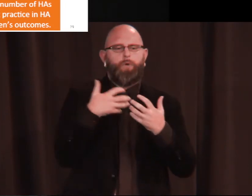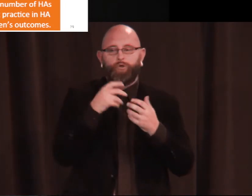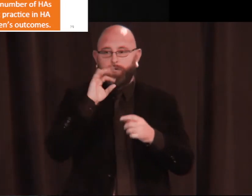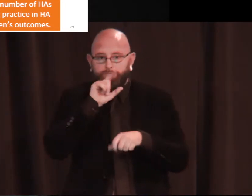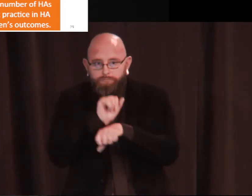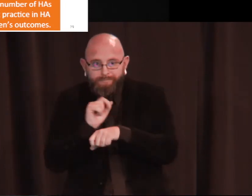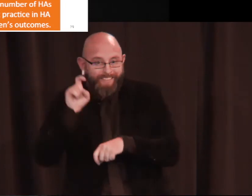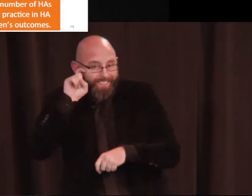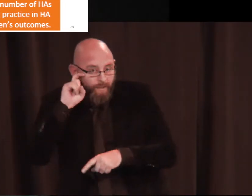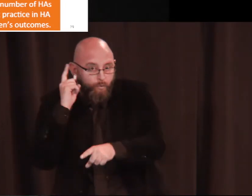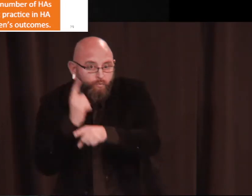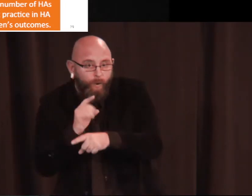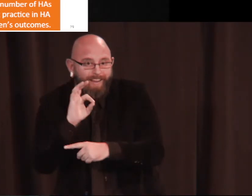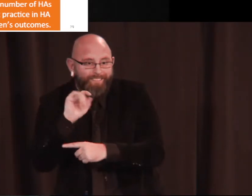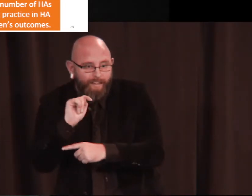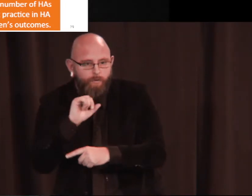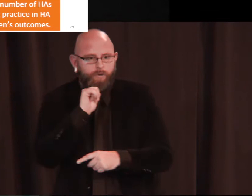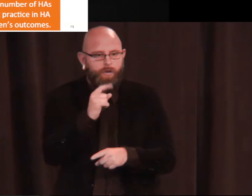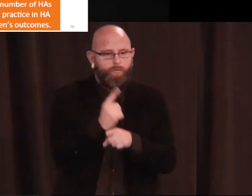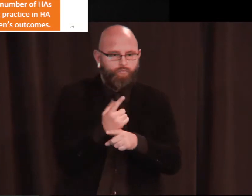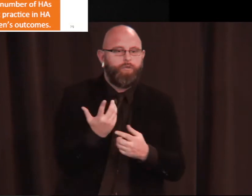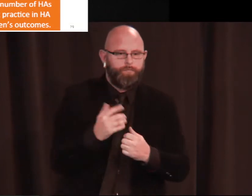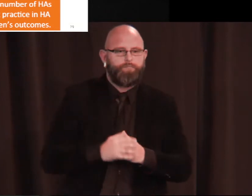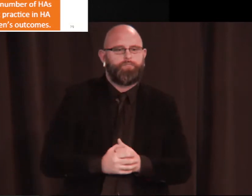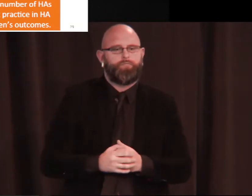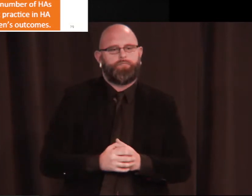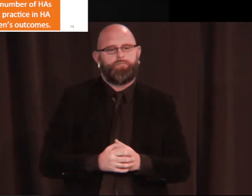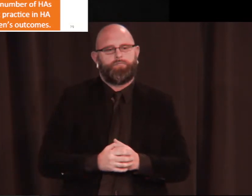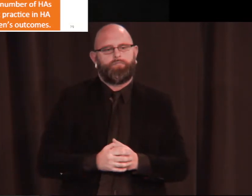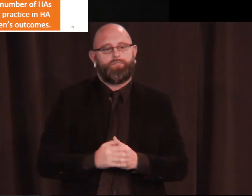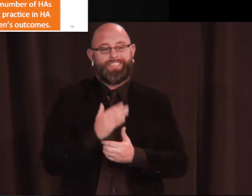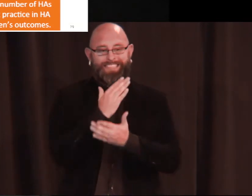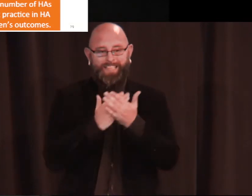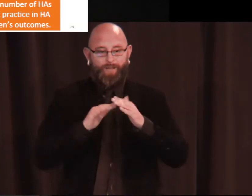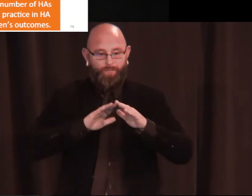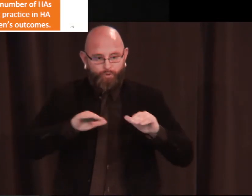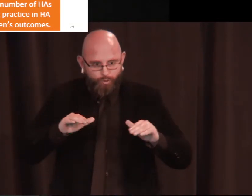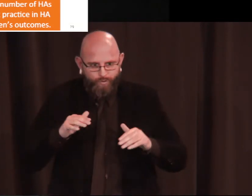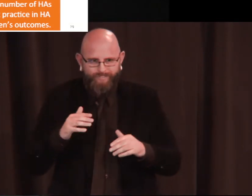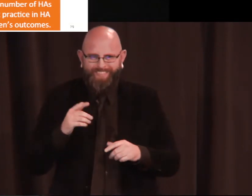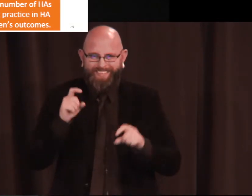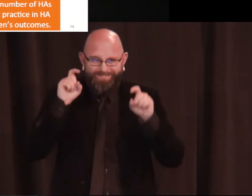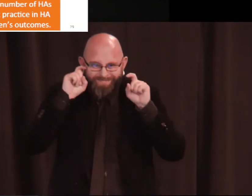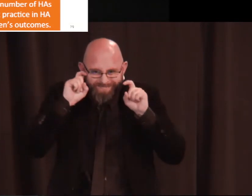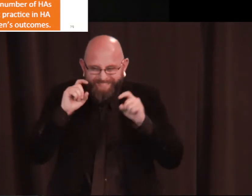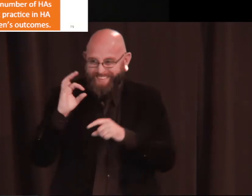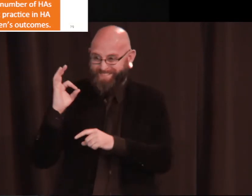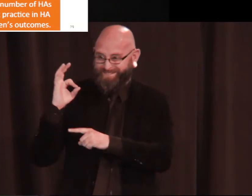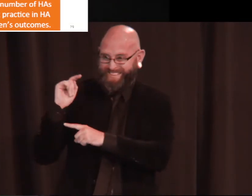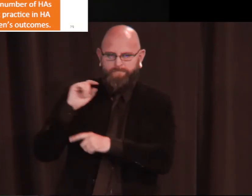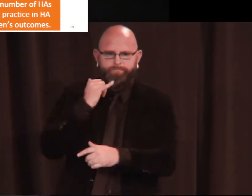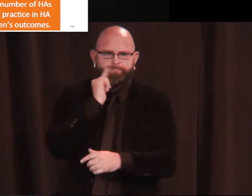And what we found were that some kids had -- were substantially underfit. You don't see too many of the black lines going over the gray lines